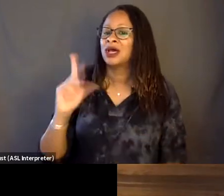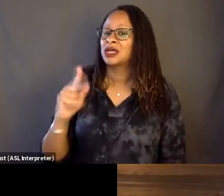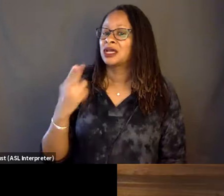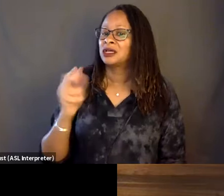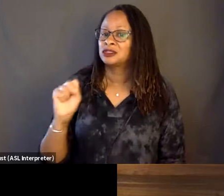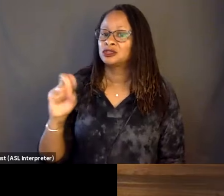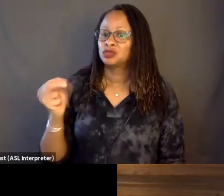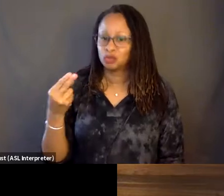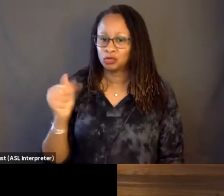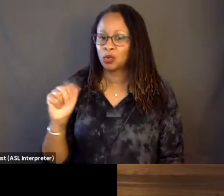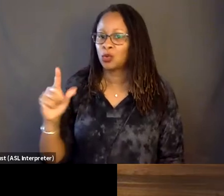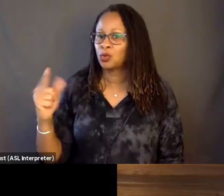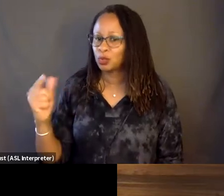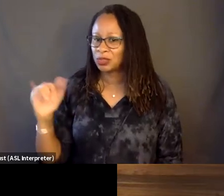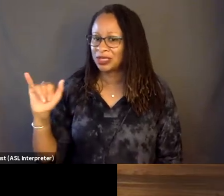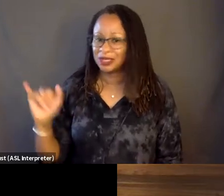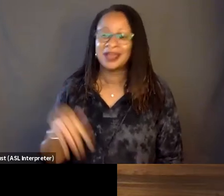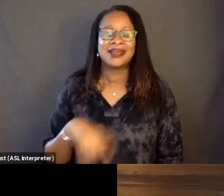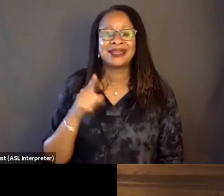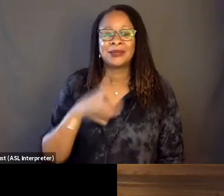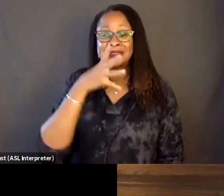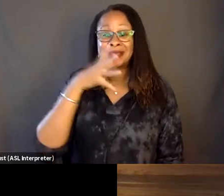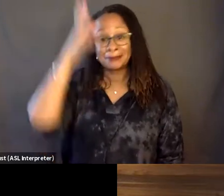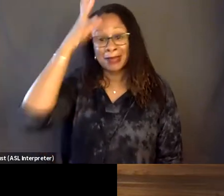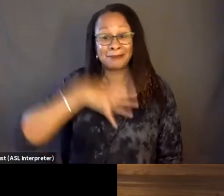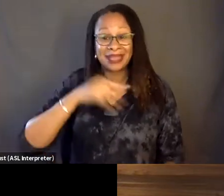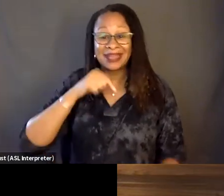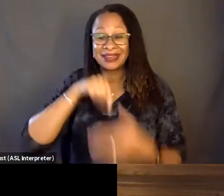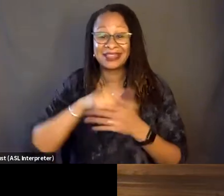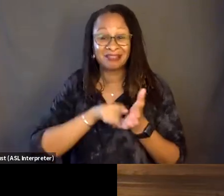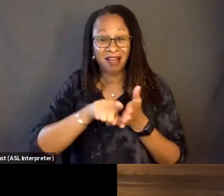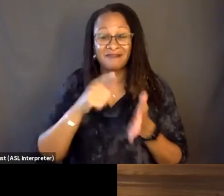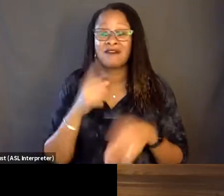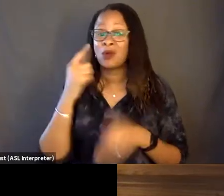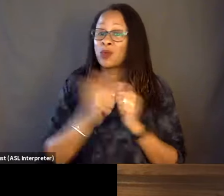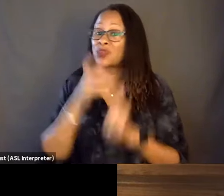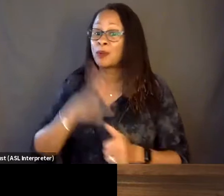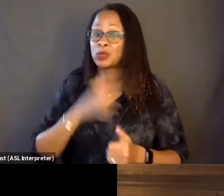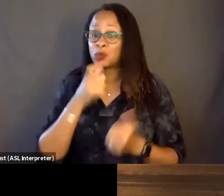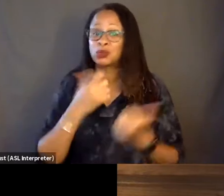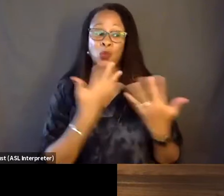He was in love with a woman who was waiting for him outside the consulate, which is heartbreaking. And he was a human being.